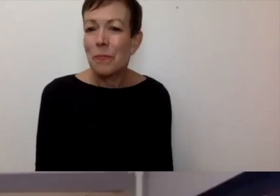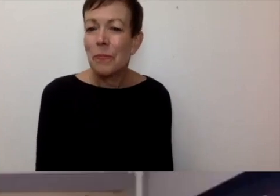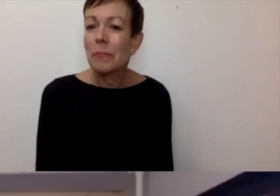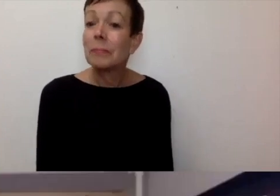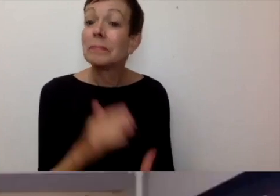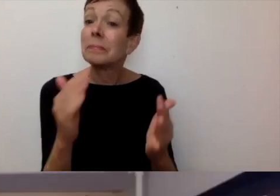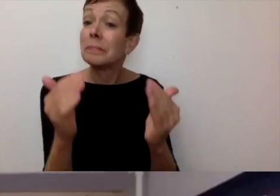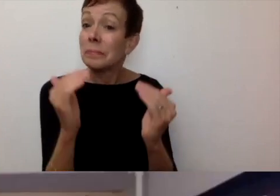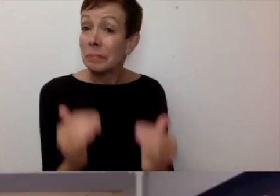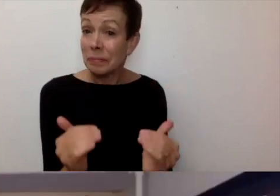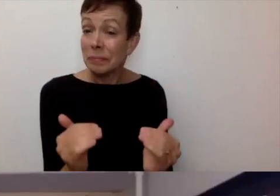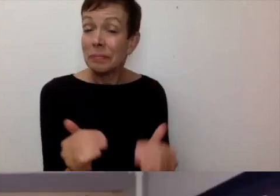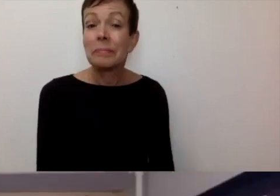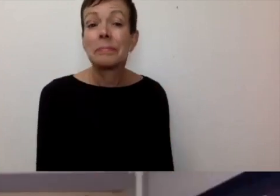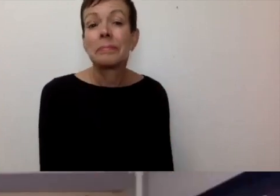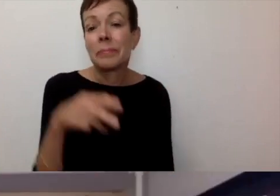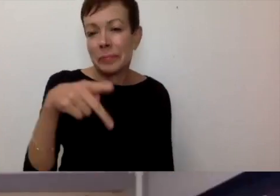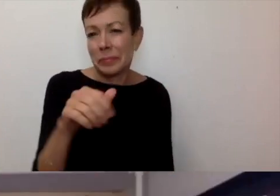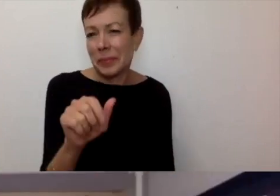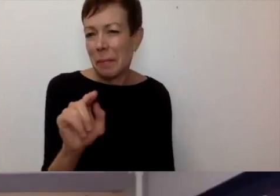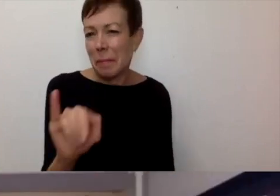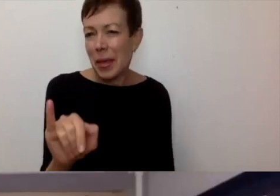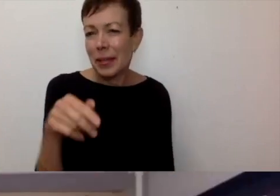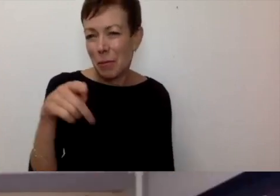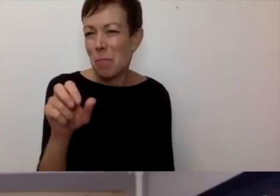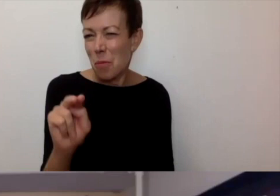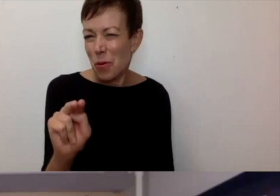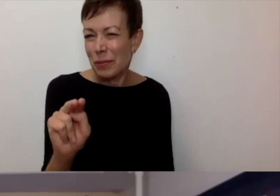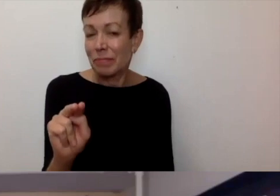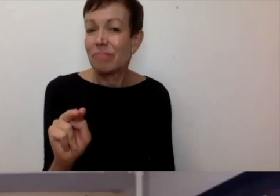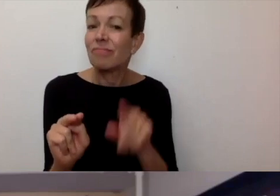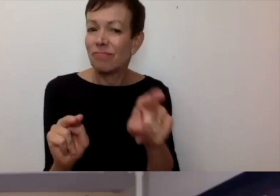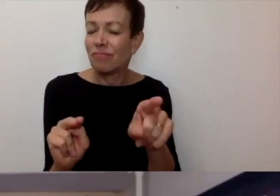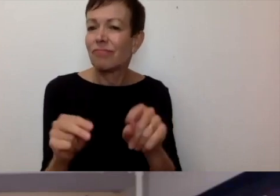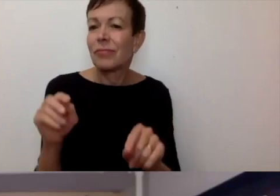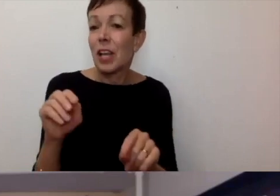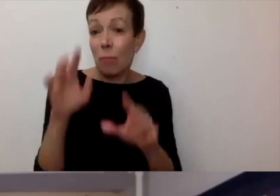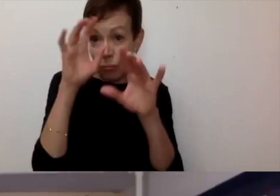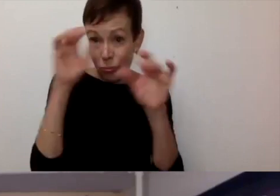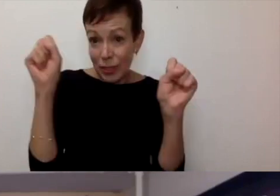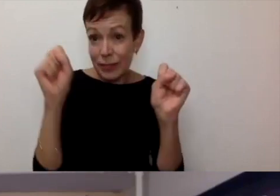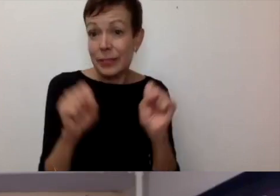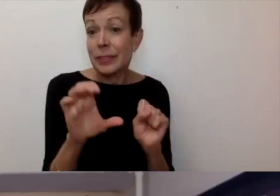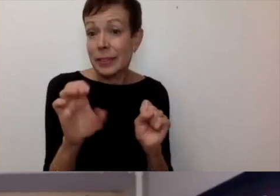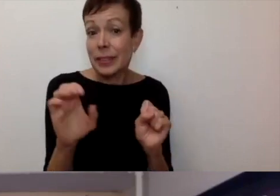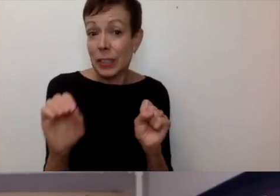would like to introduce is patty pawn calgary arts development president and ceo patty pawn is a veteran community and